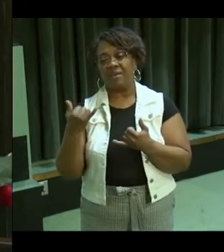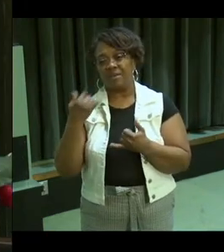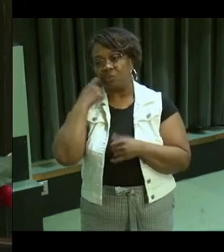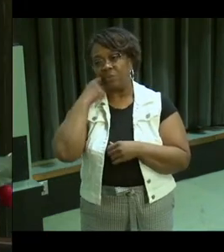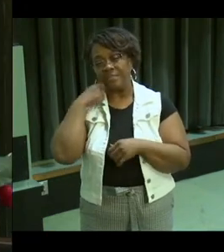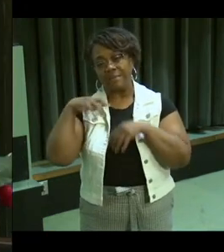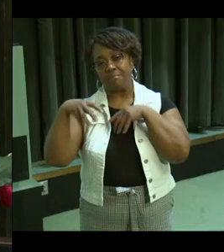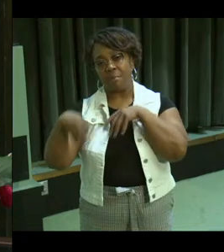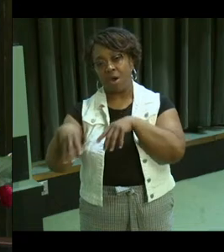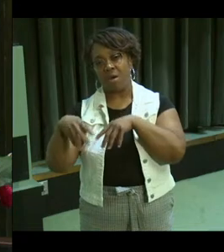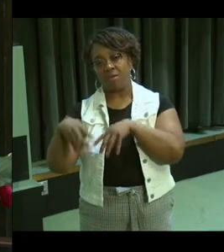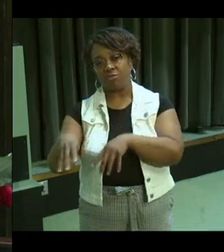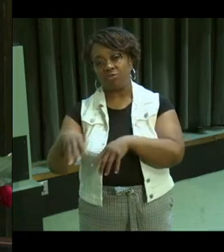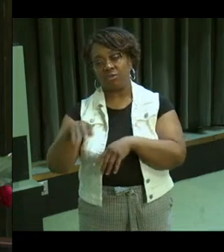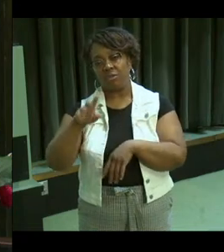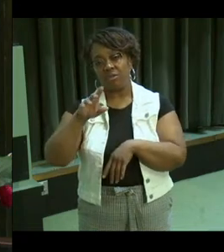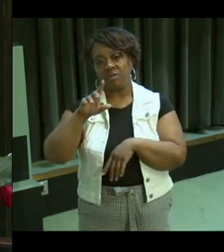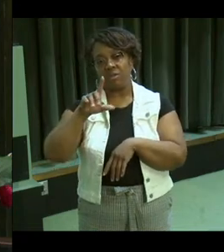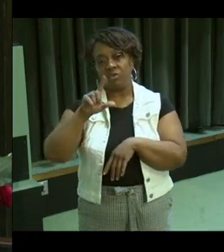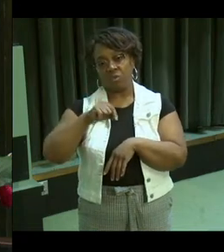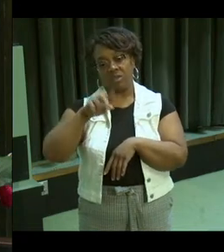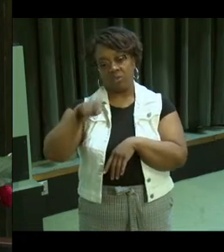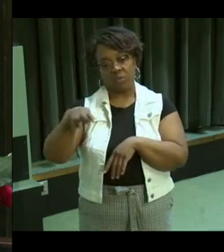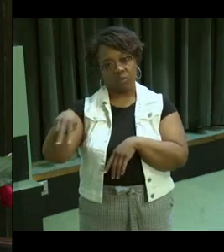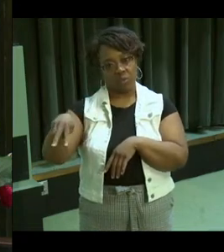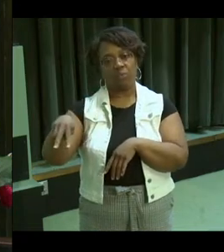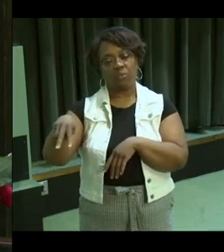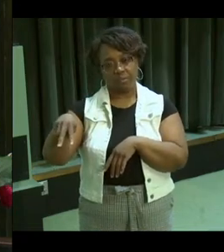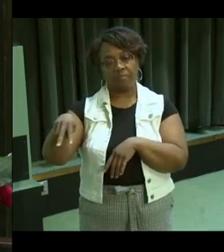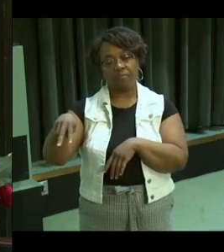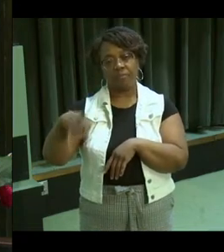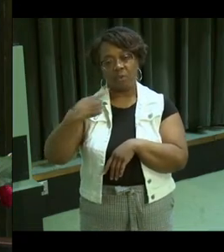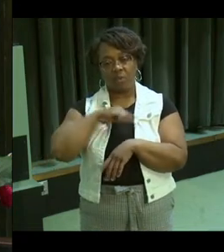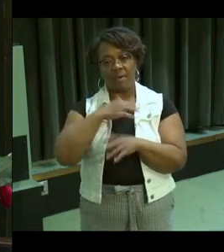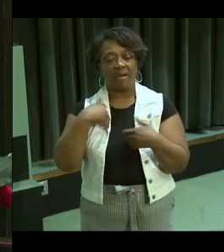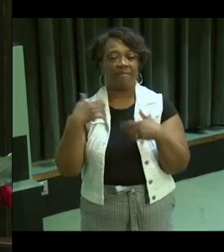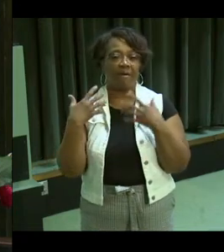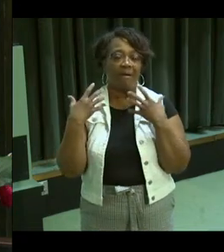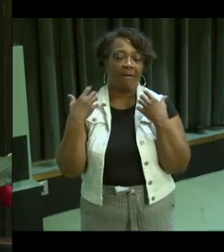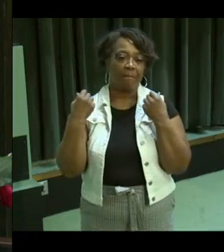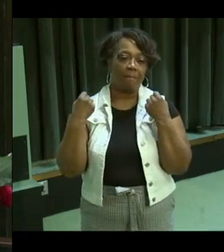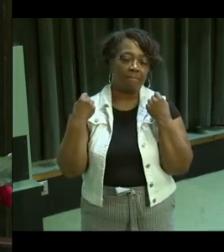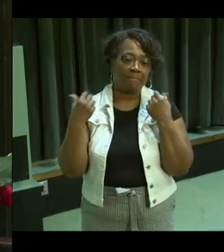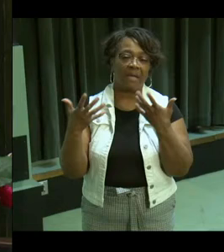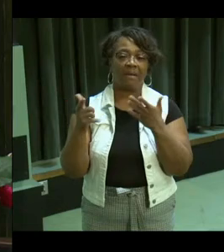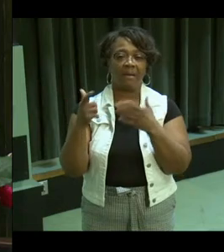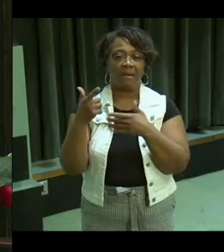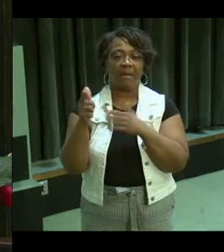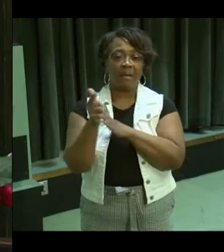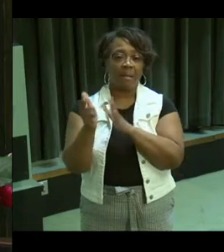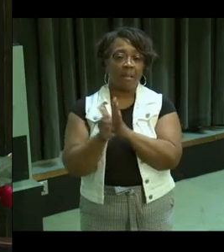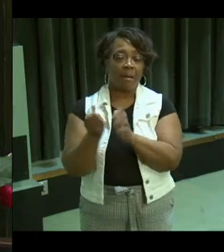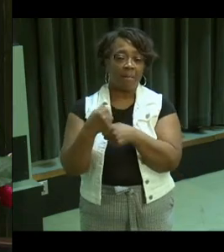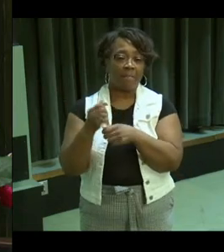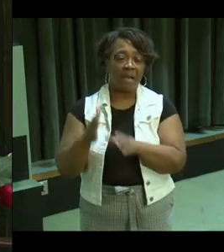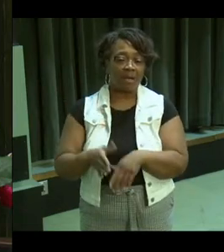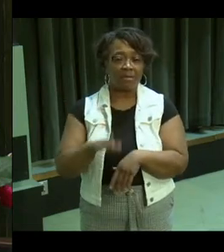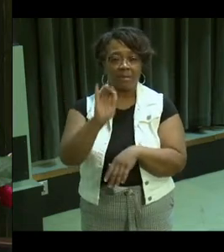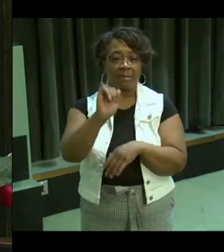with this, this last March in in